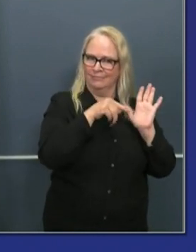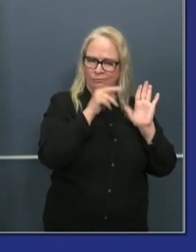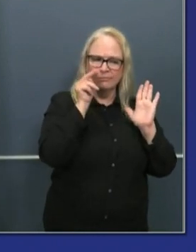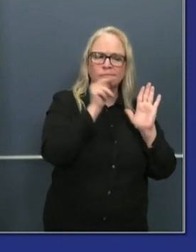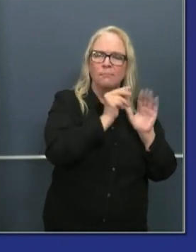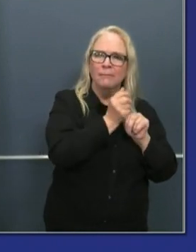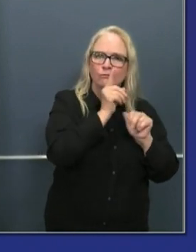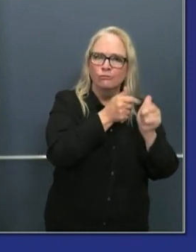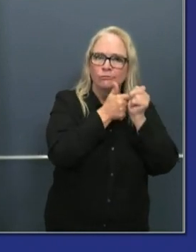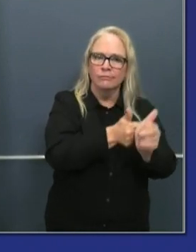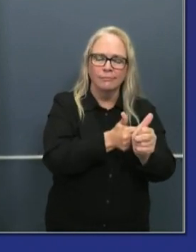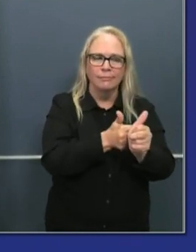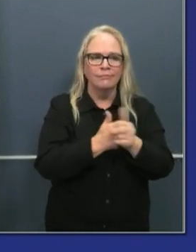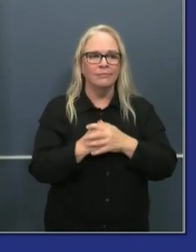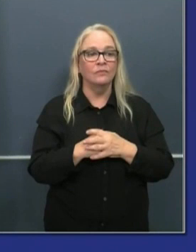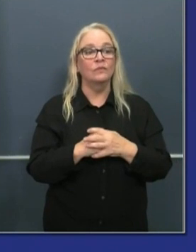REGIONS OF THE STATE, FOCUSING INITIALLY ON 19 COUNTIES THAT THE GOVERNOR MENTIONED ON THE LIST.